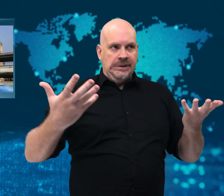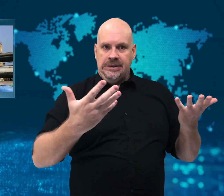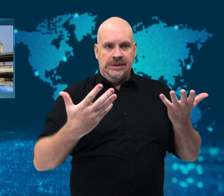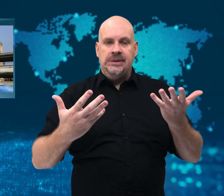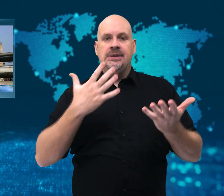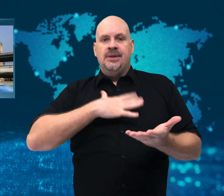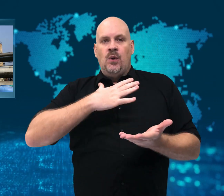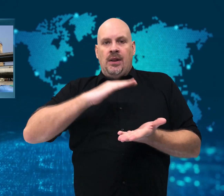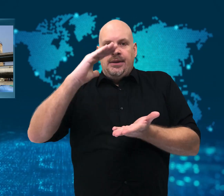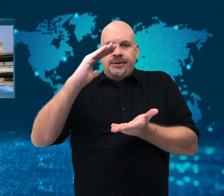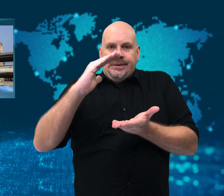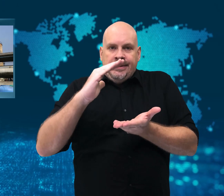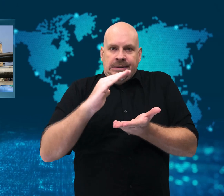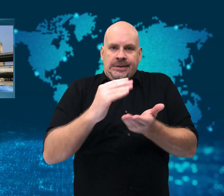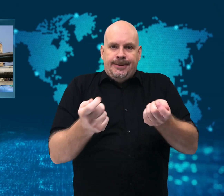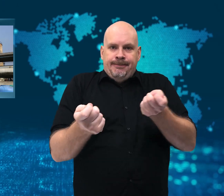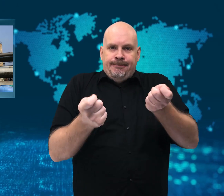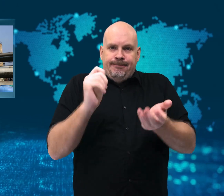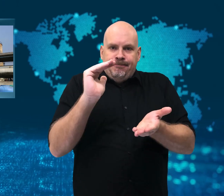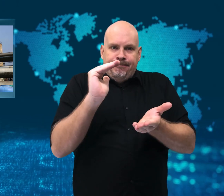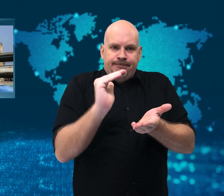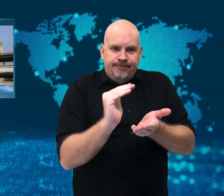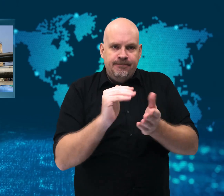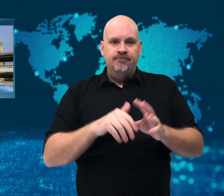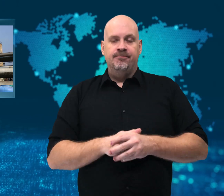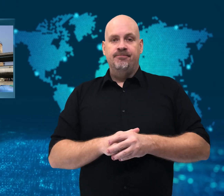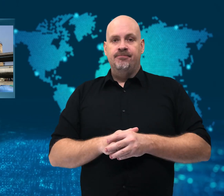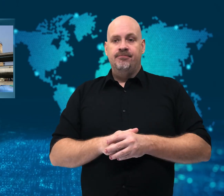over the next several months.